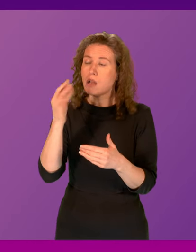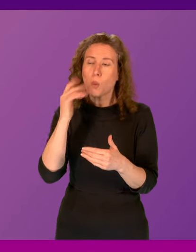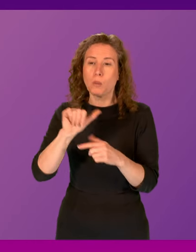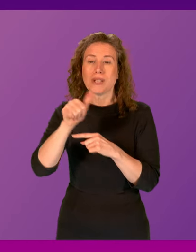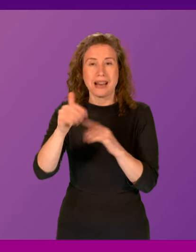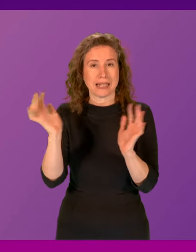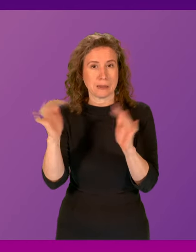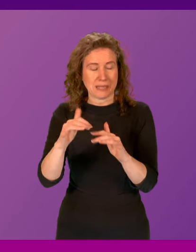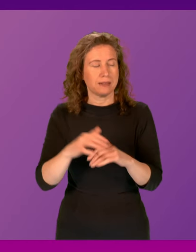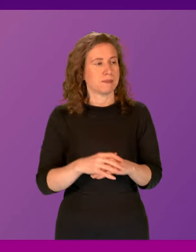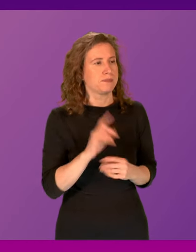Tuesday.